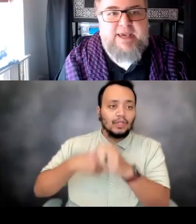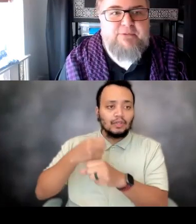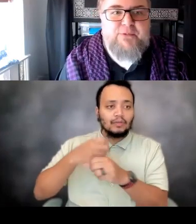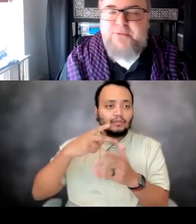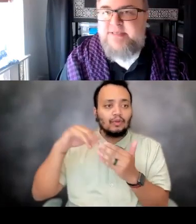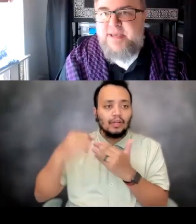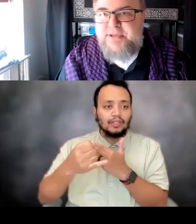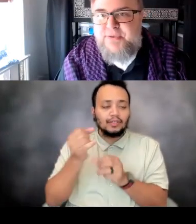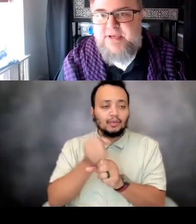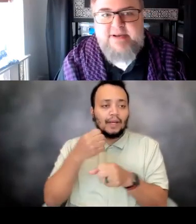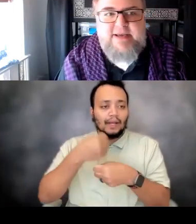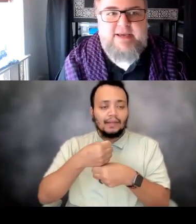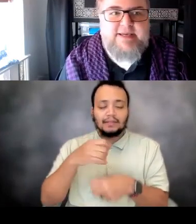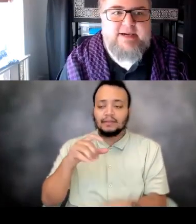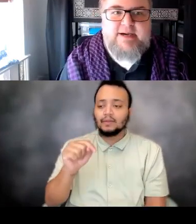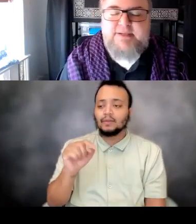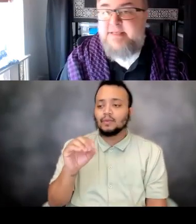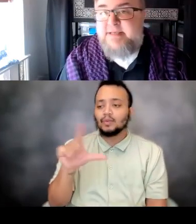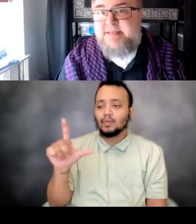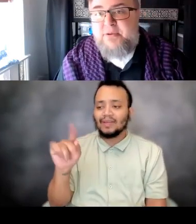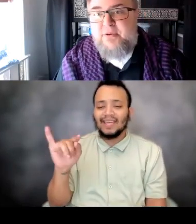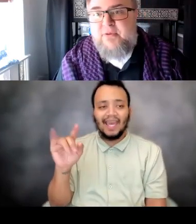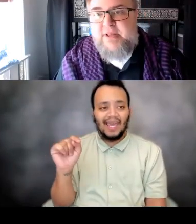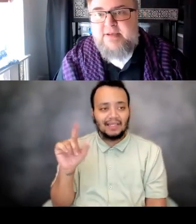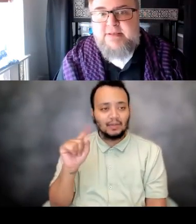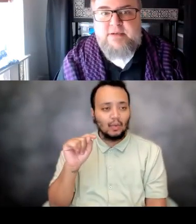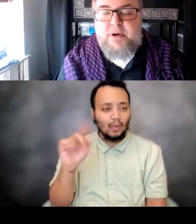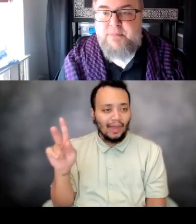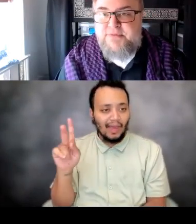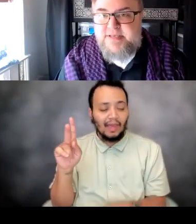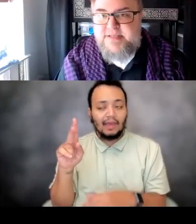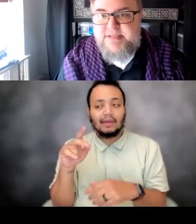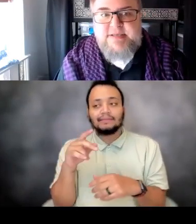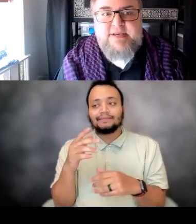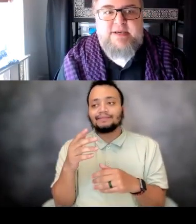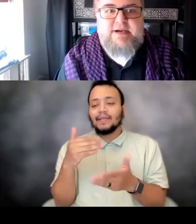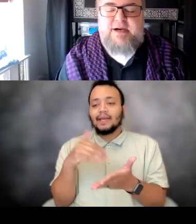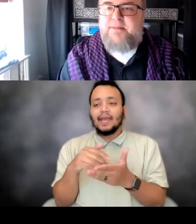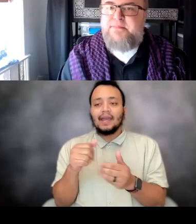And what we say and do here today doesn't necessarily reflect the Department of Justice,